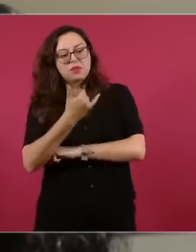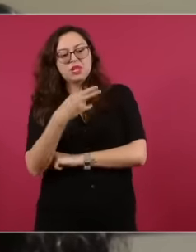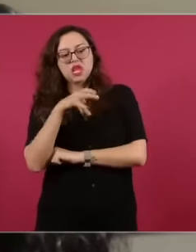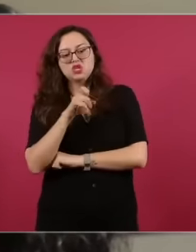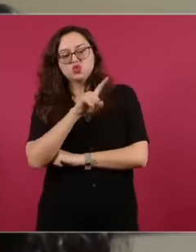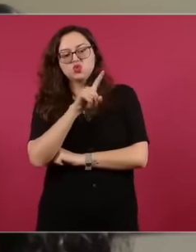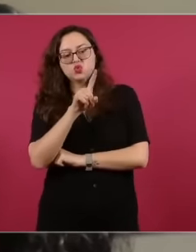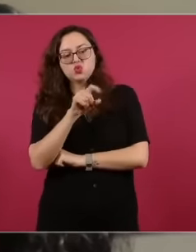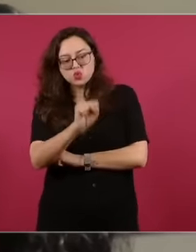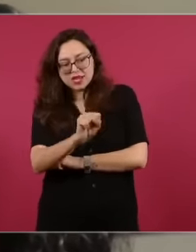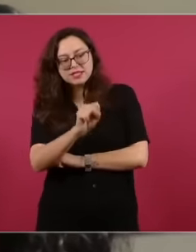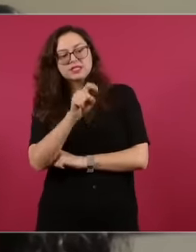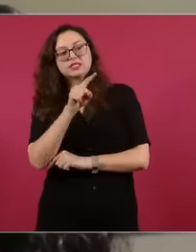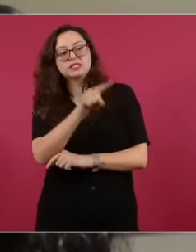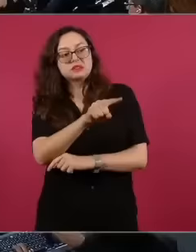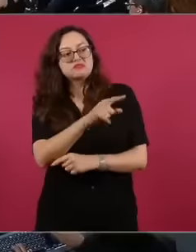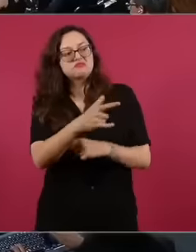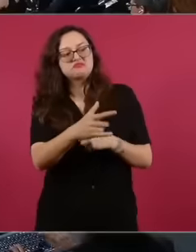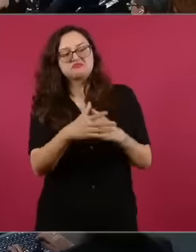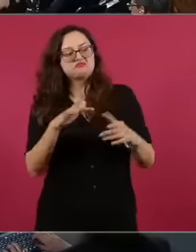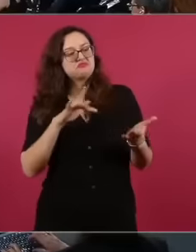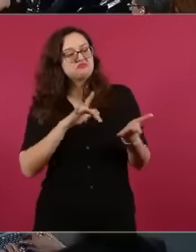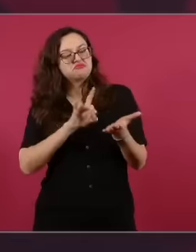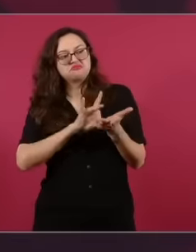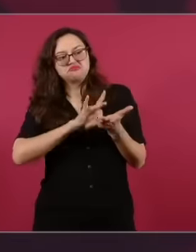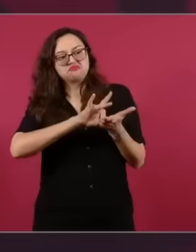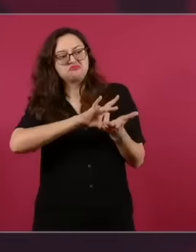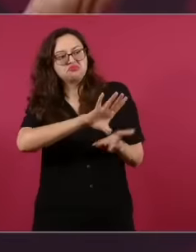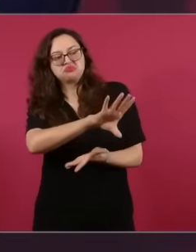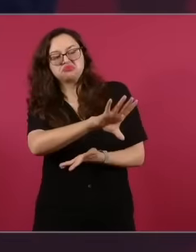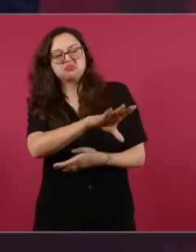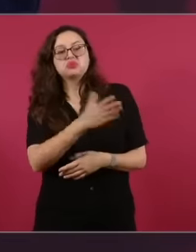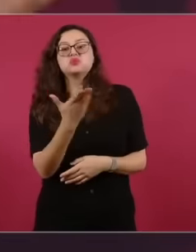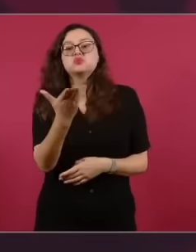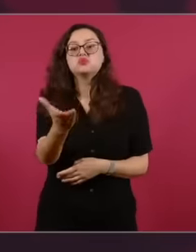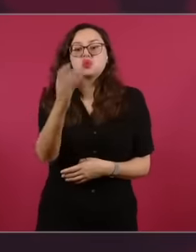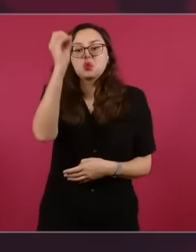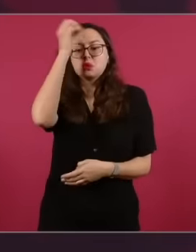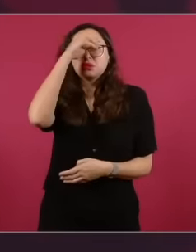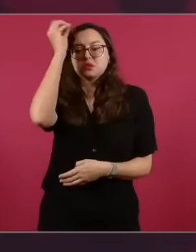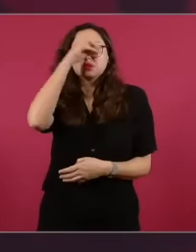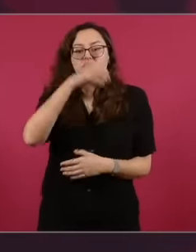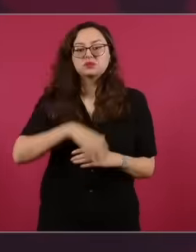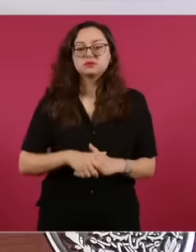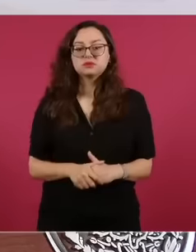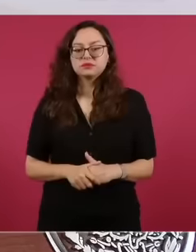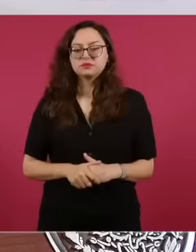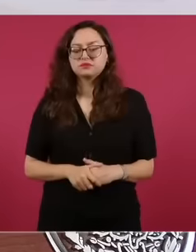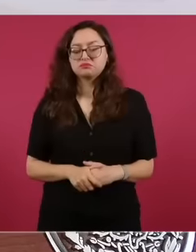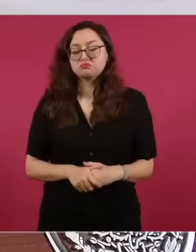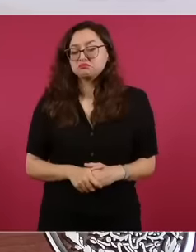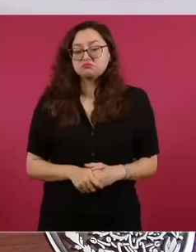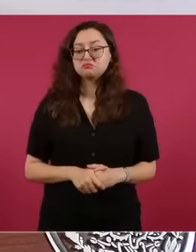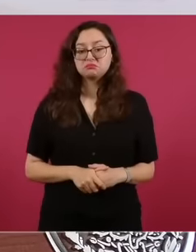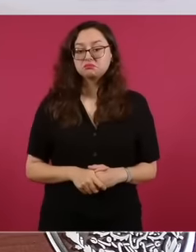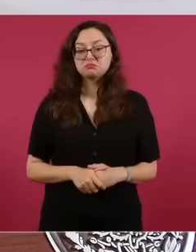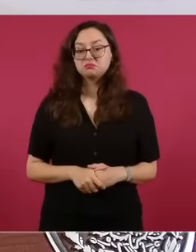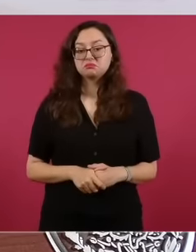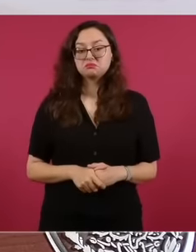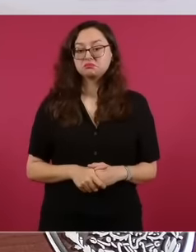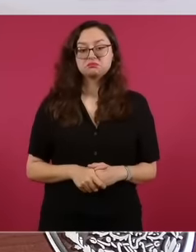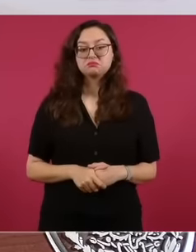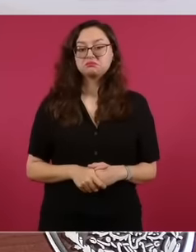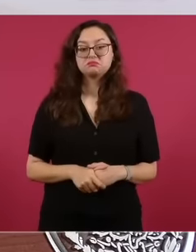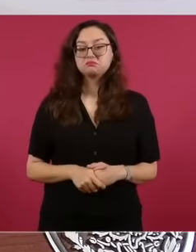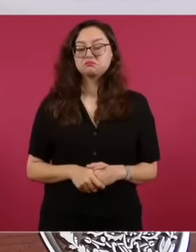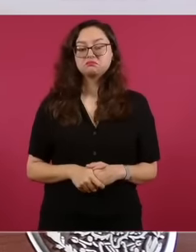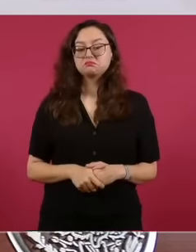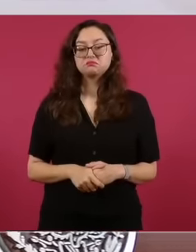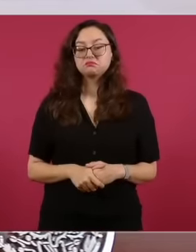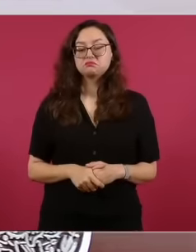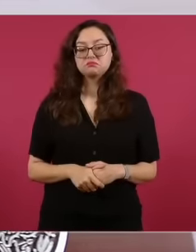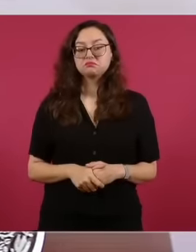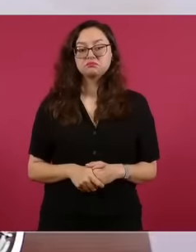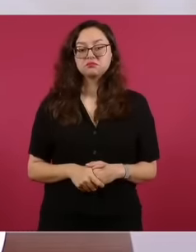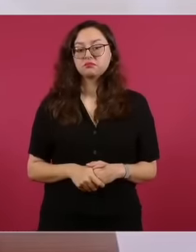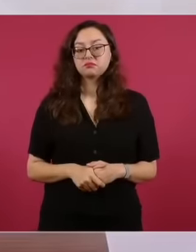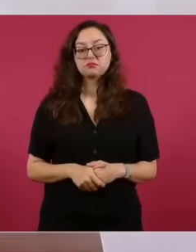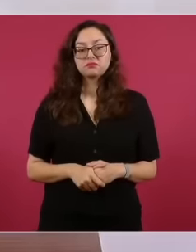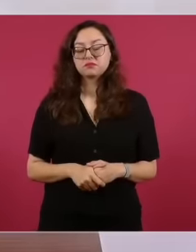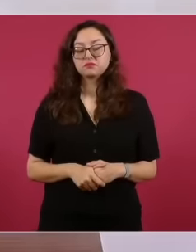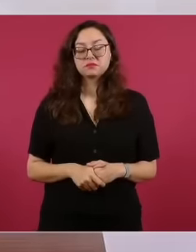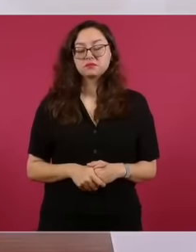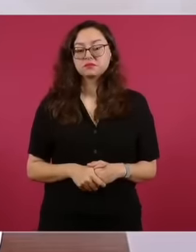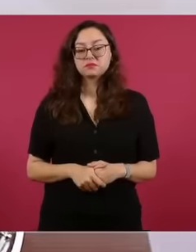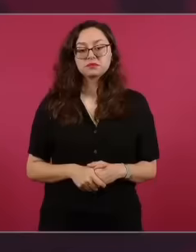What opinion does the president have, I don't have an opinion on that, no, this one, I'm not getting involved in that, they have to